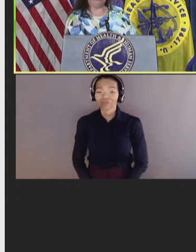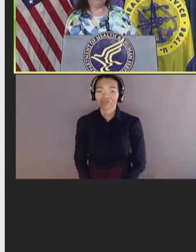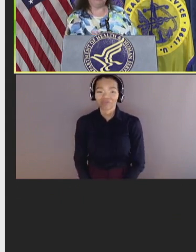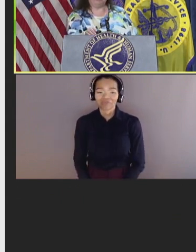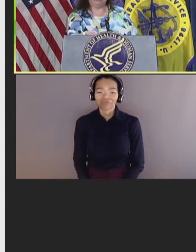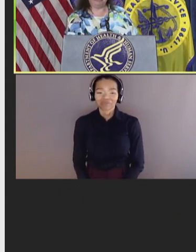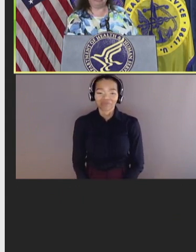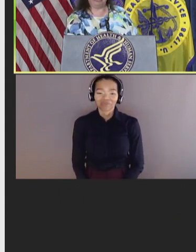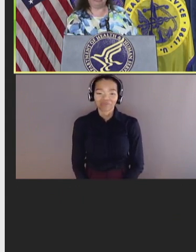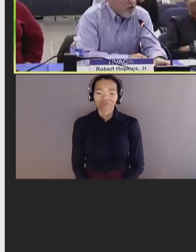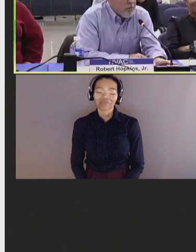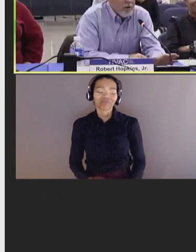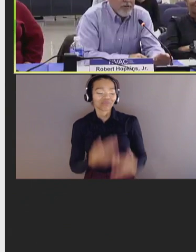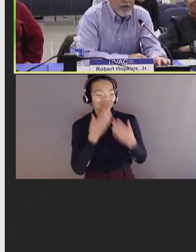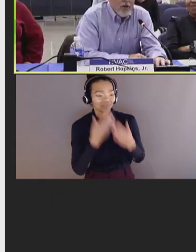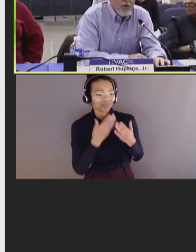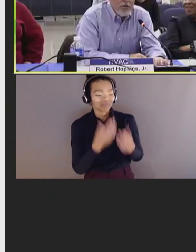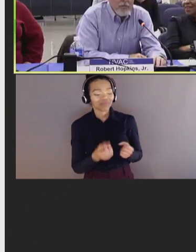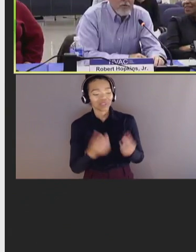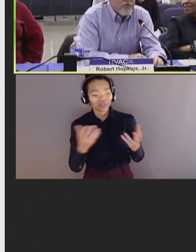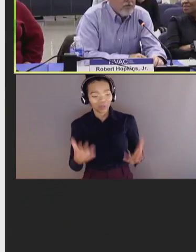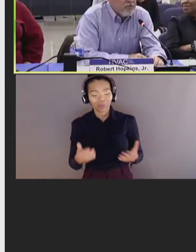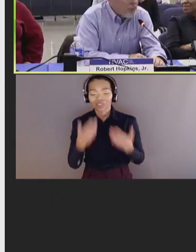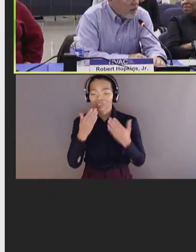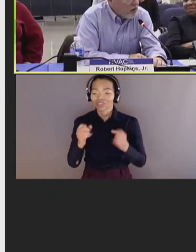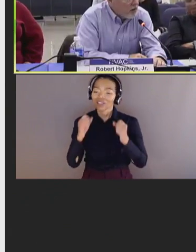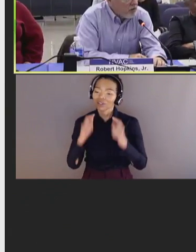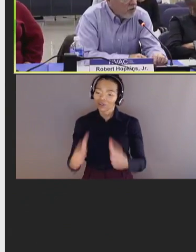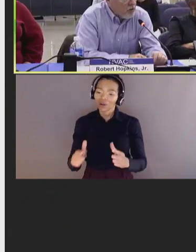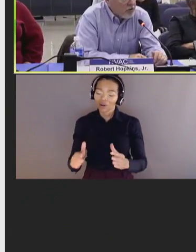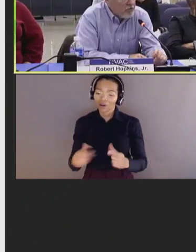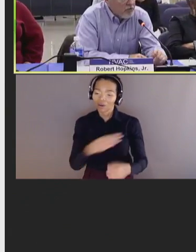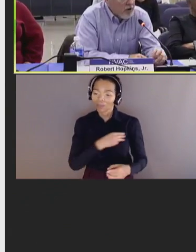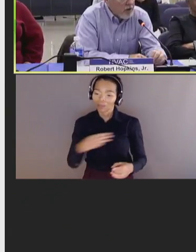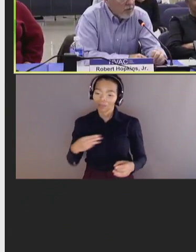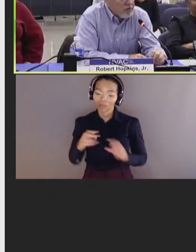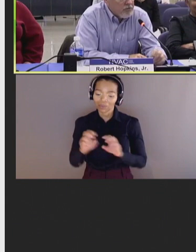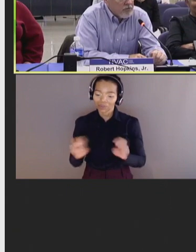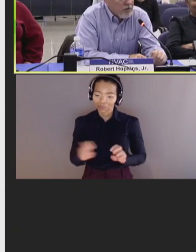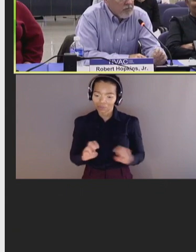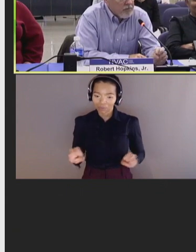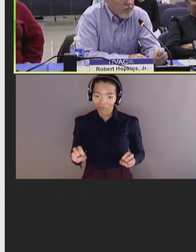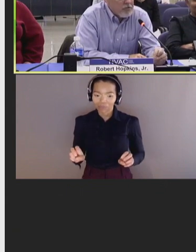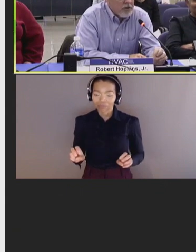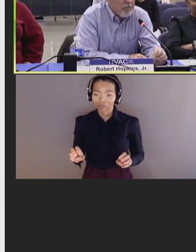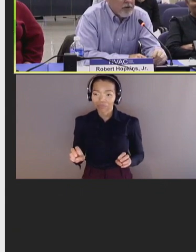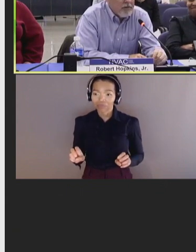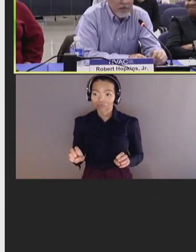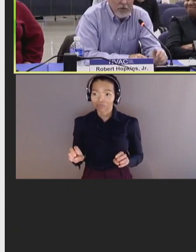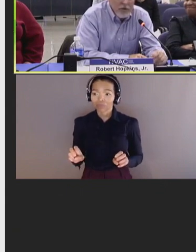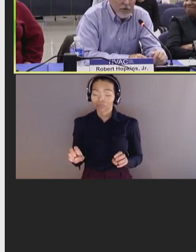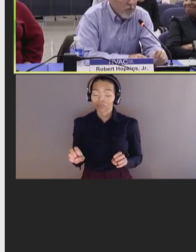Robert Hopkins: Thank you very much, Erin. I want to thank all the members of this panel. Are there questions or comments from members of the committee, either in the room or